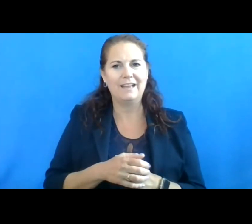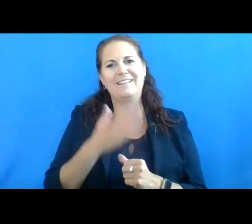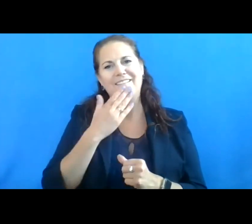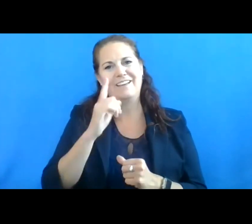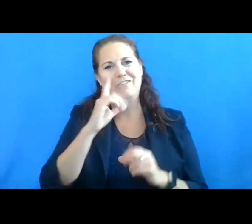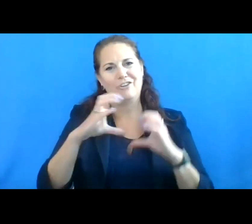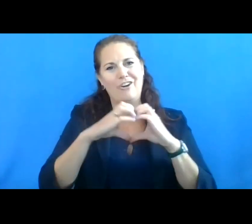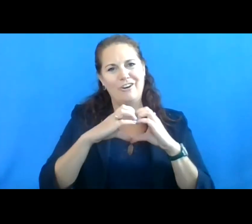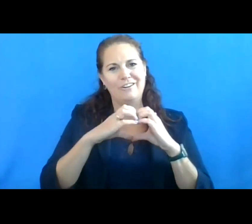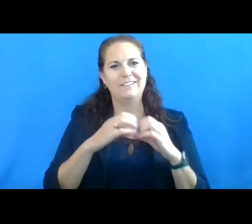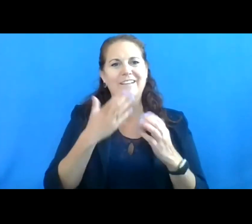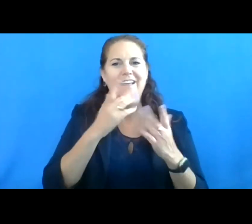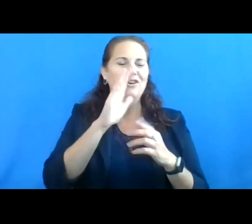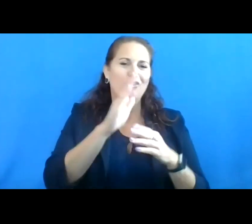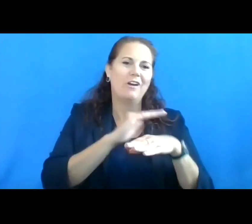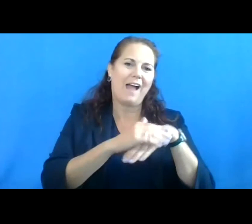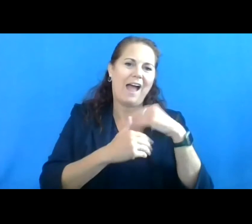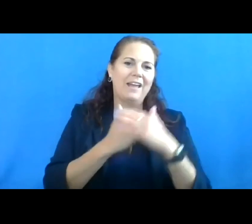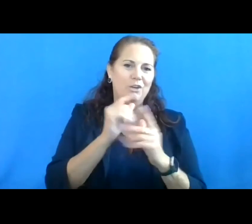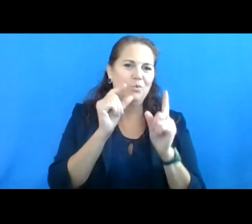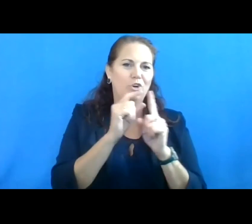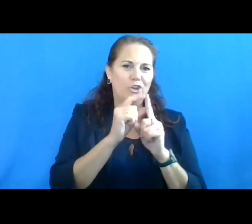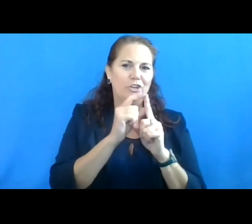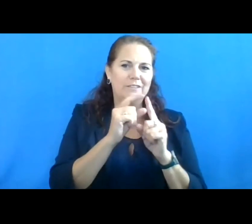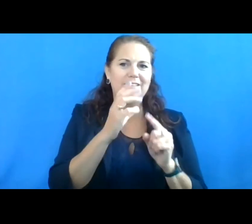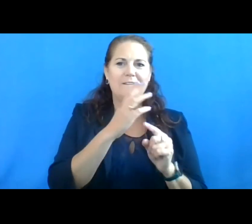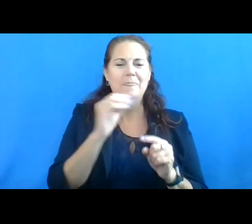your kind words. The tools do help.